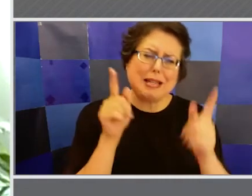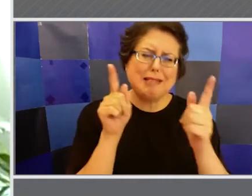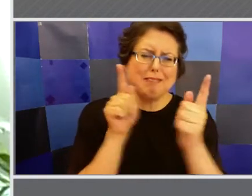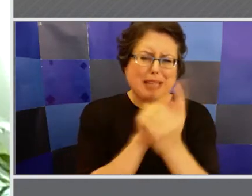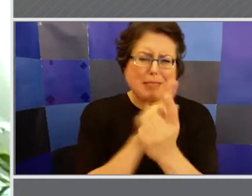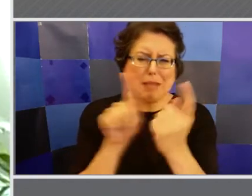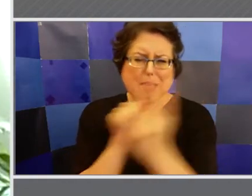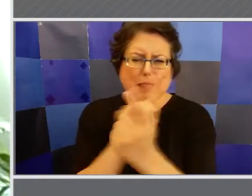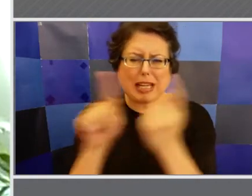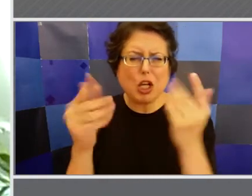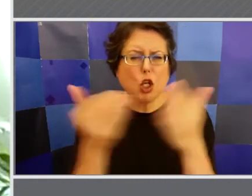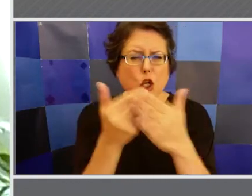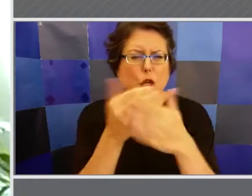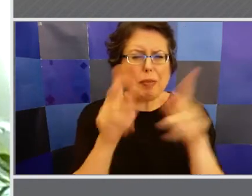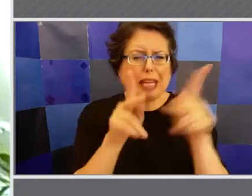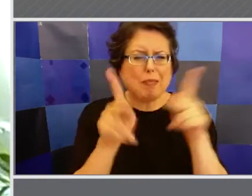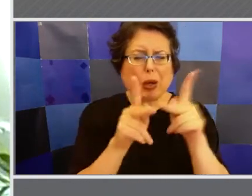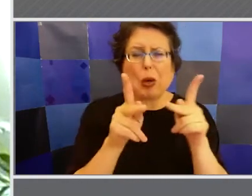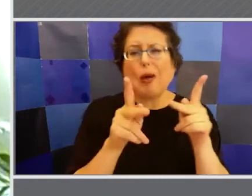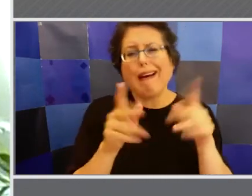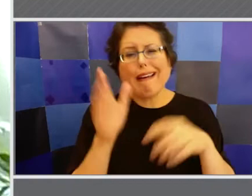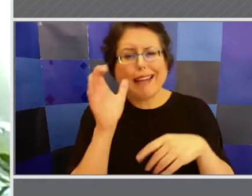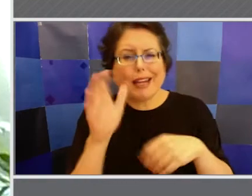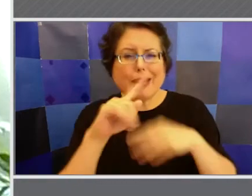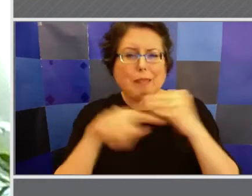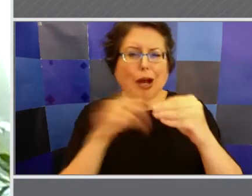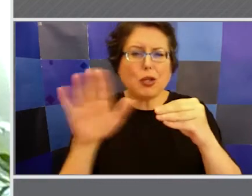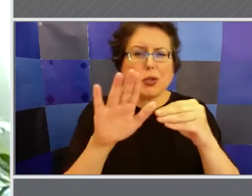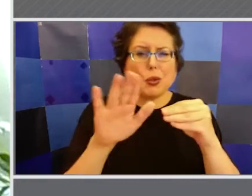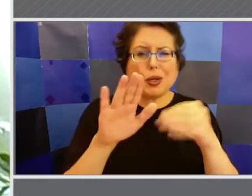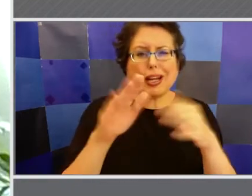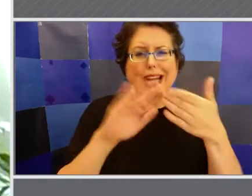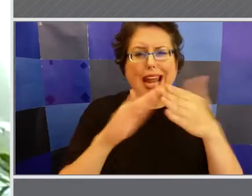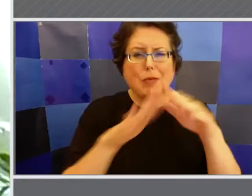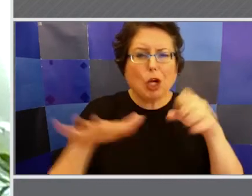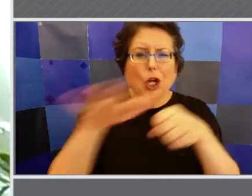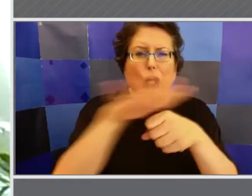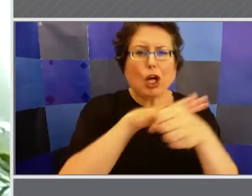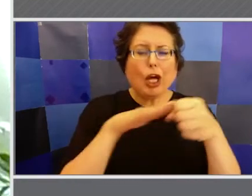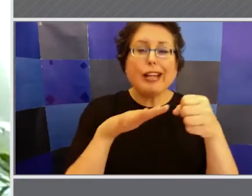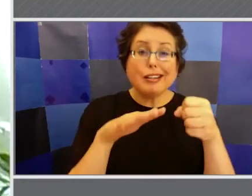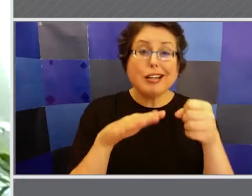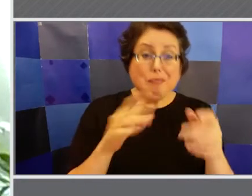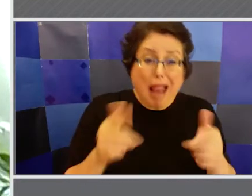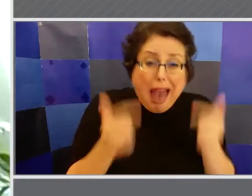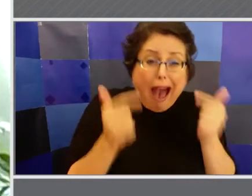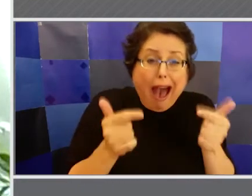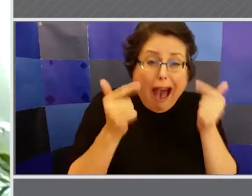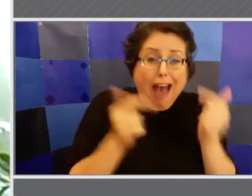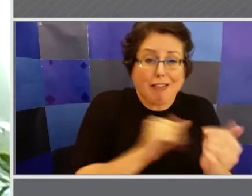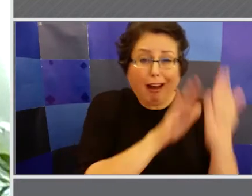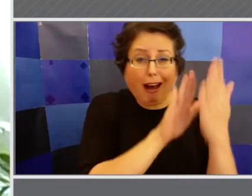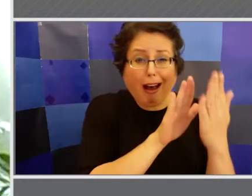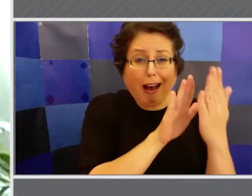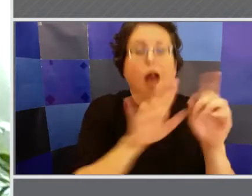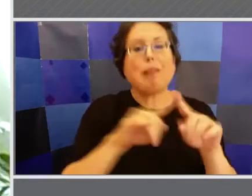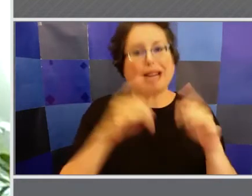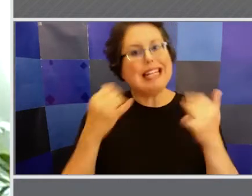different neighborhoods, but last year we were able to move digitally and still engage with the capital budget process in the public thinks, in large part to the city